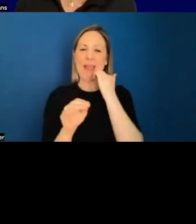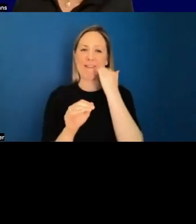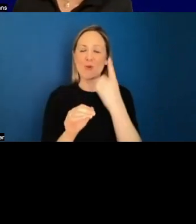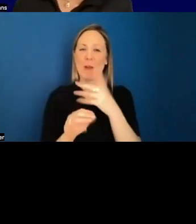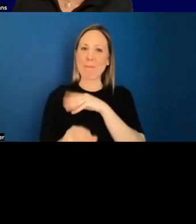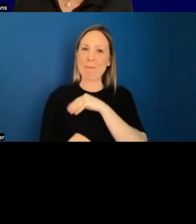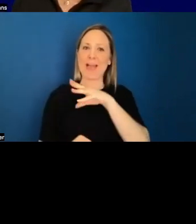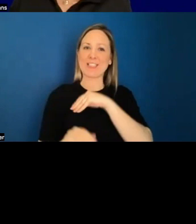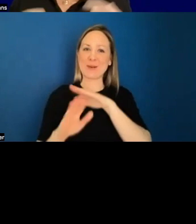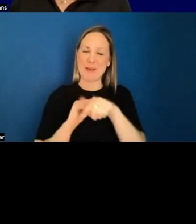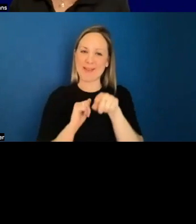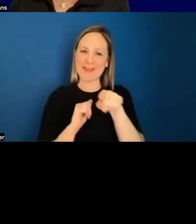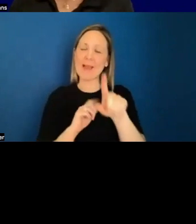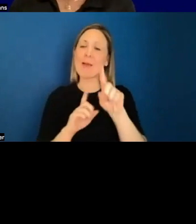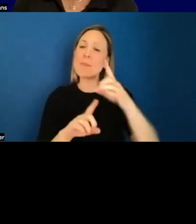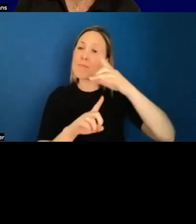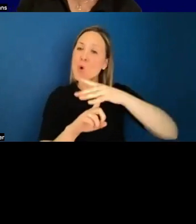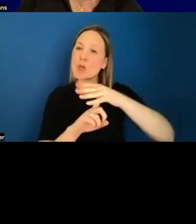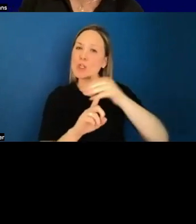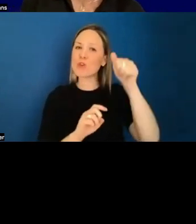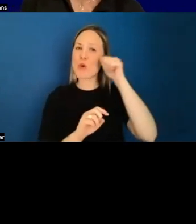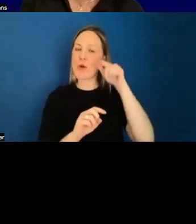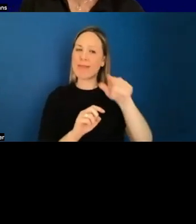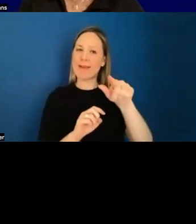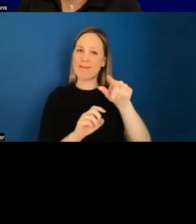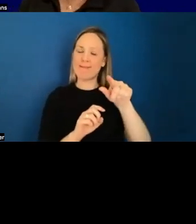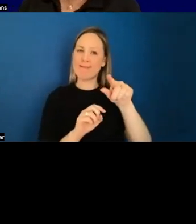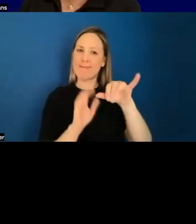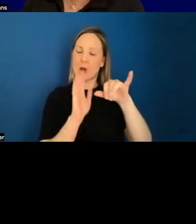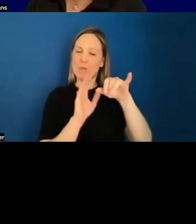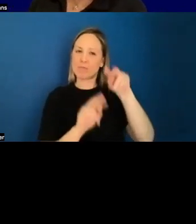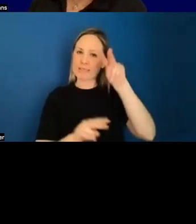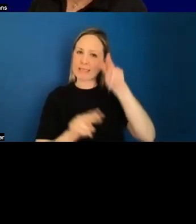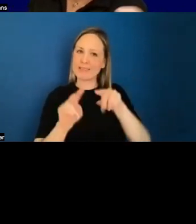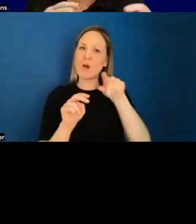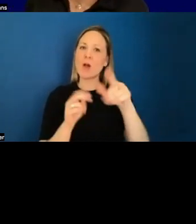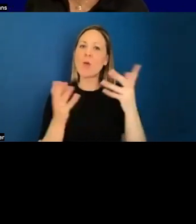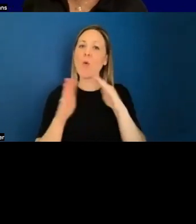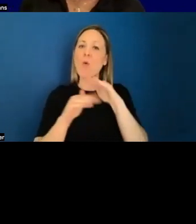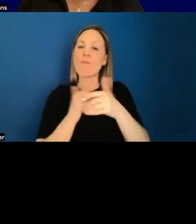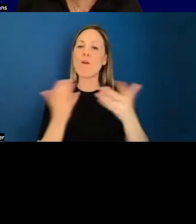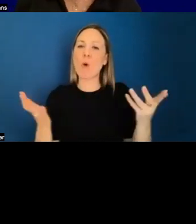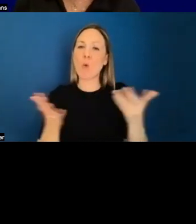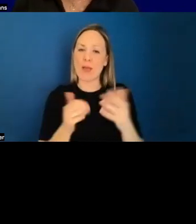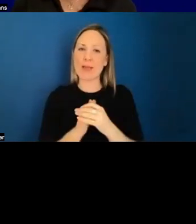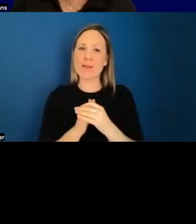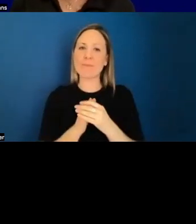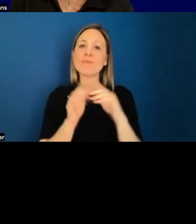know that they have identified this cortex and where it is. The insula is part of the